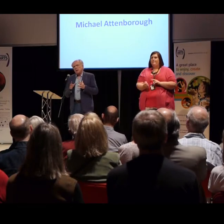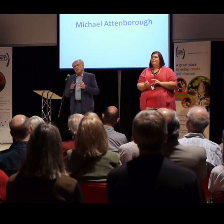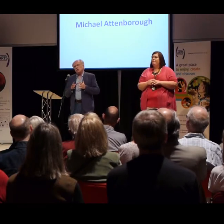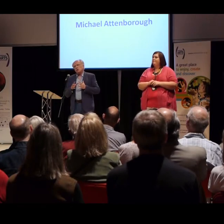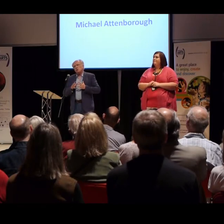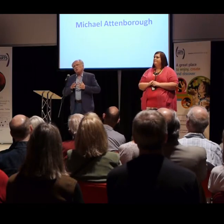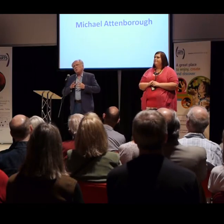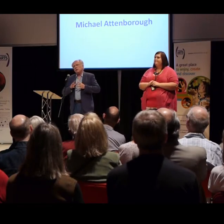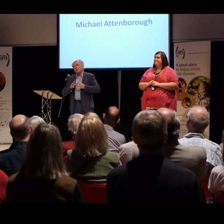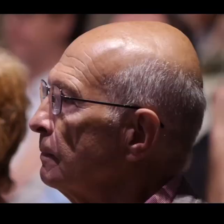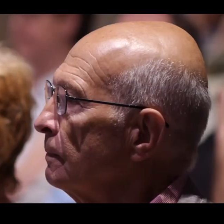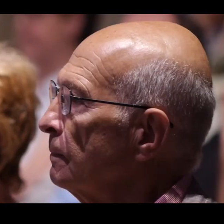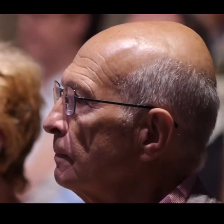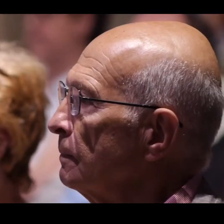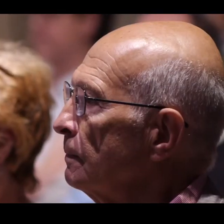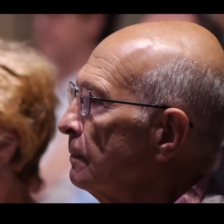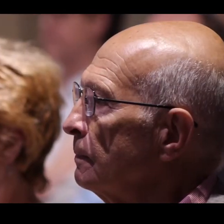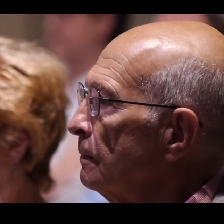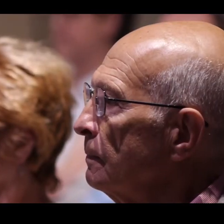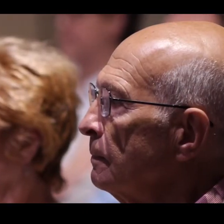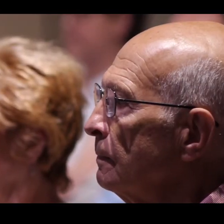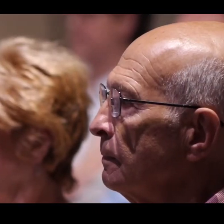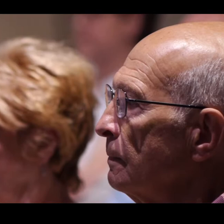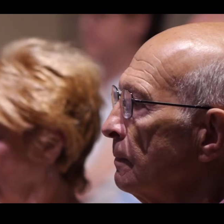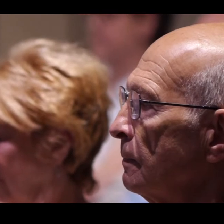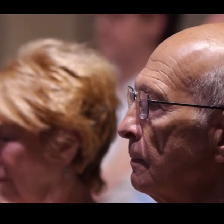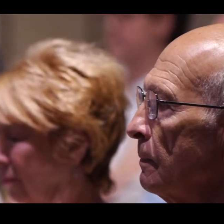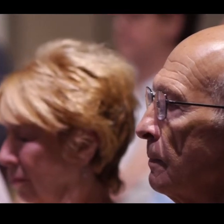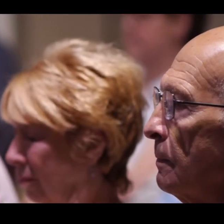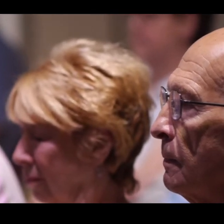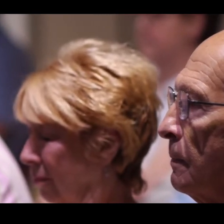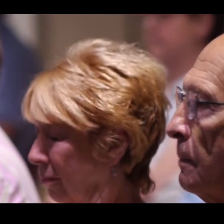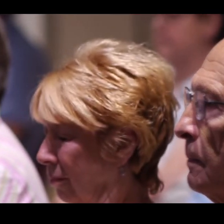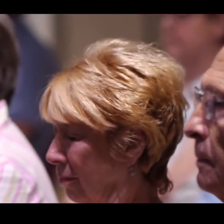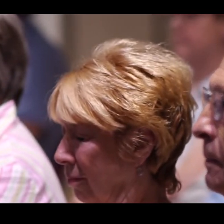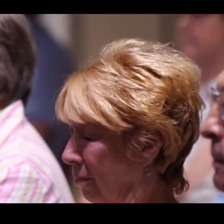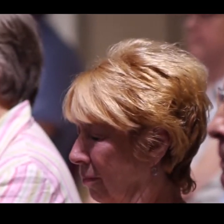It's to do with the word, "education". But it's not to do with the word "education" that